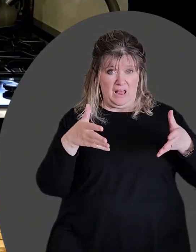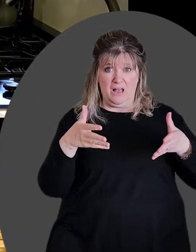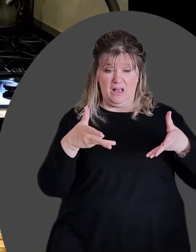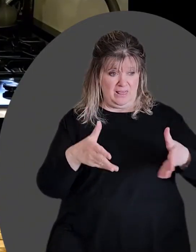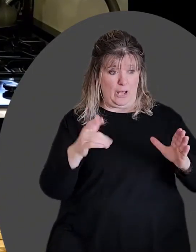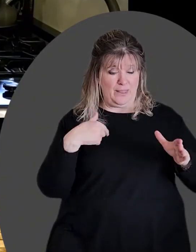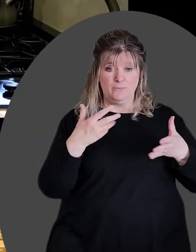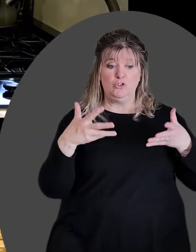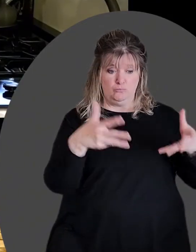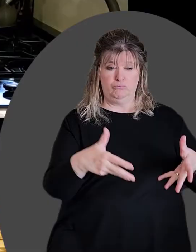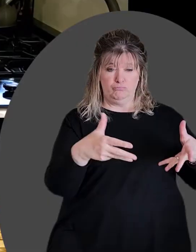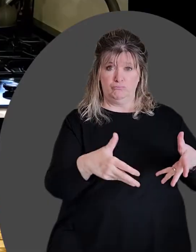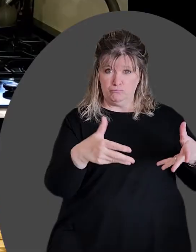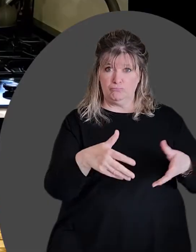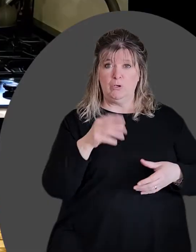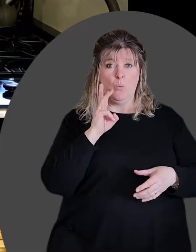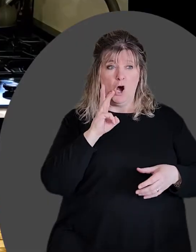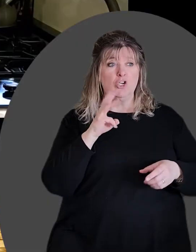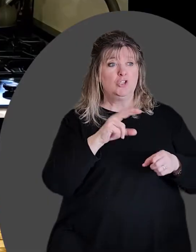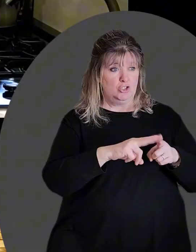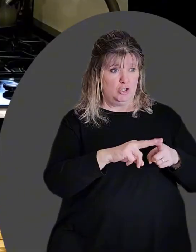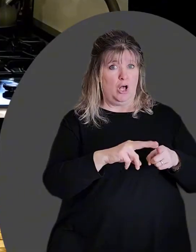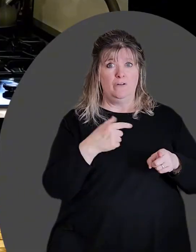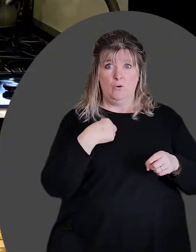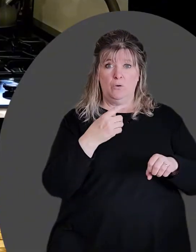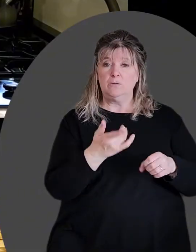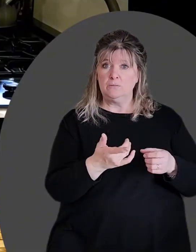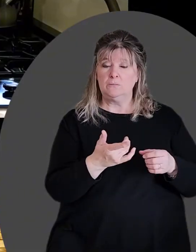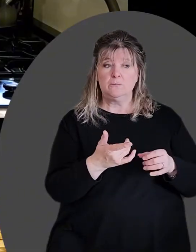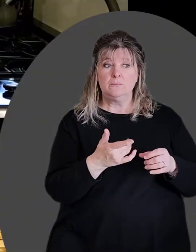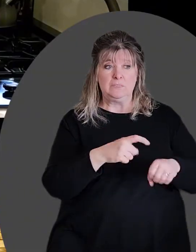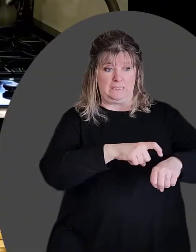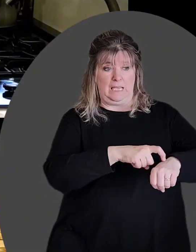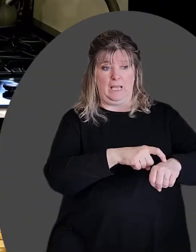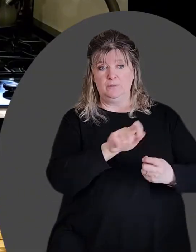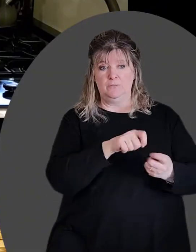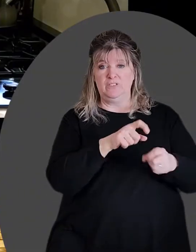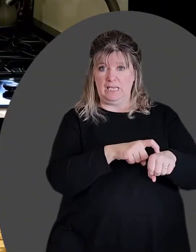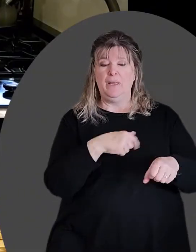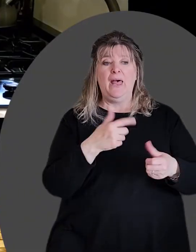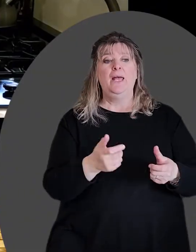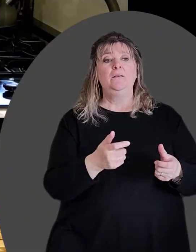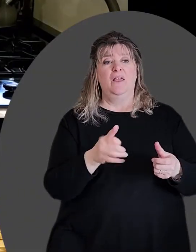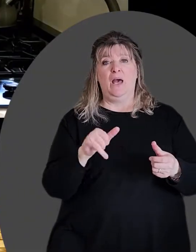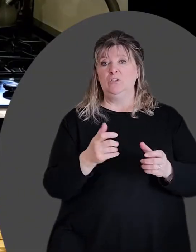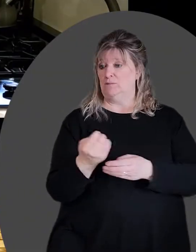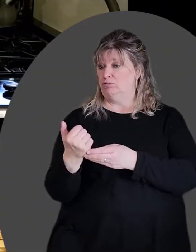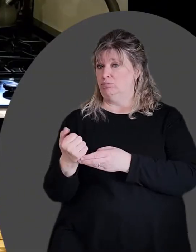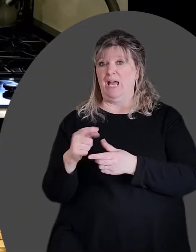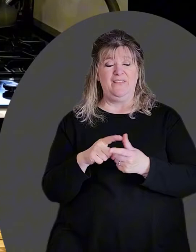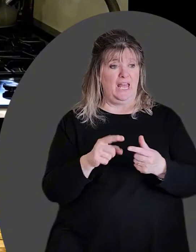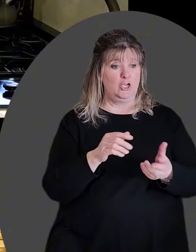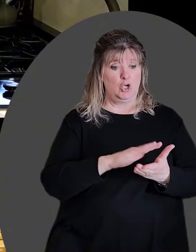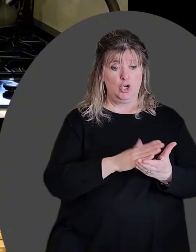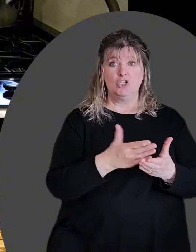for a length of time and then that was drained off and then it was cooked in vinegar and spices